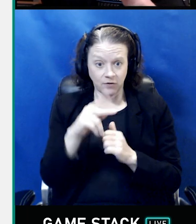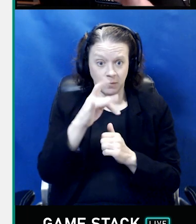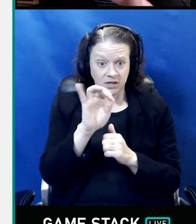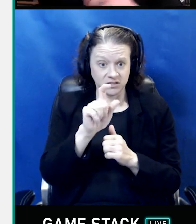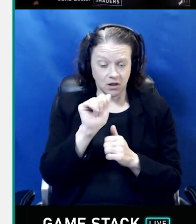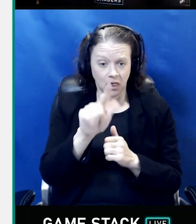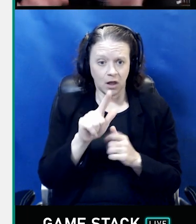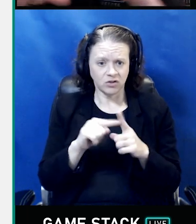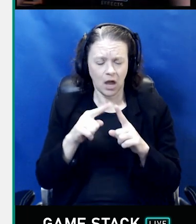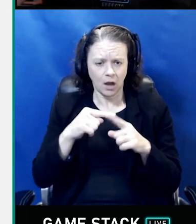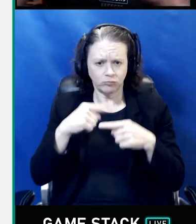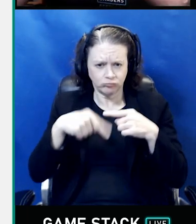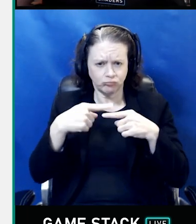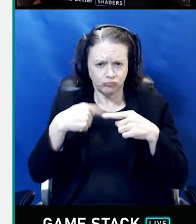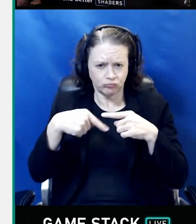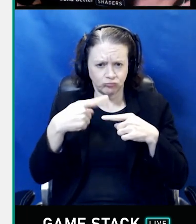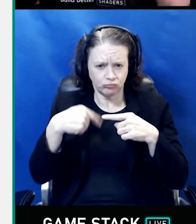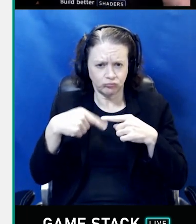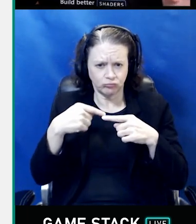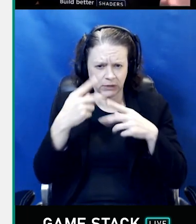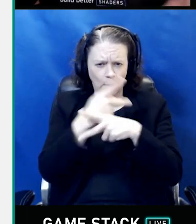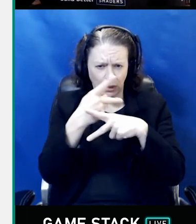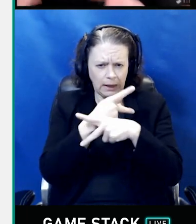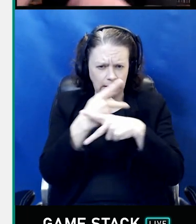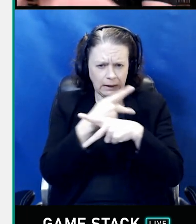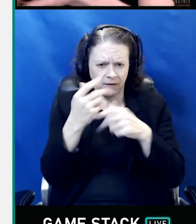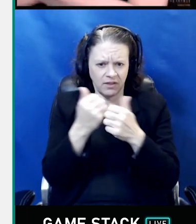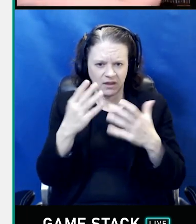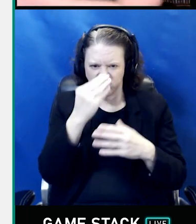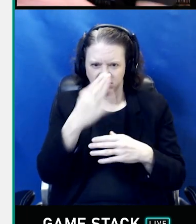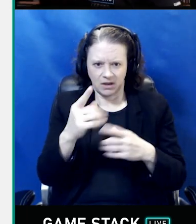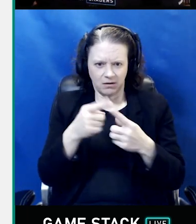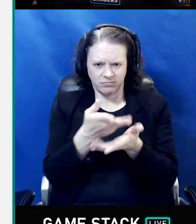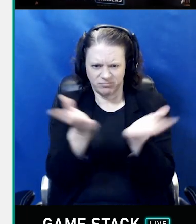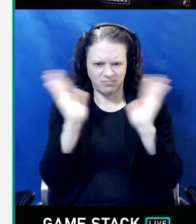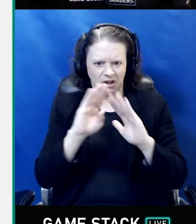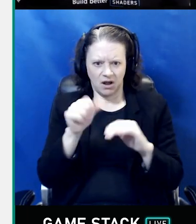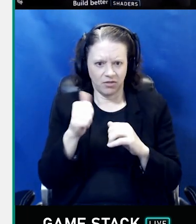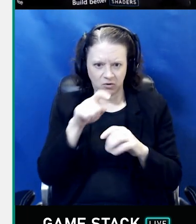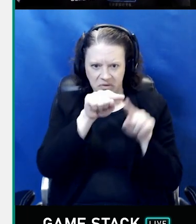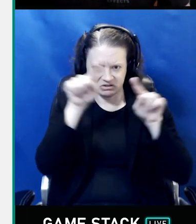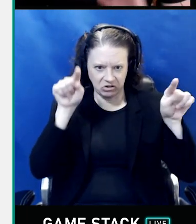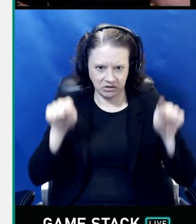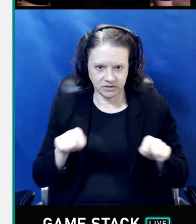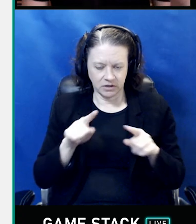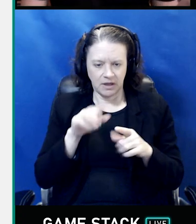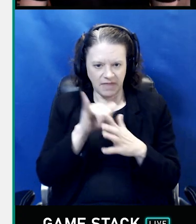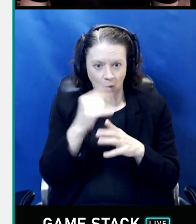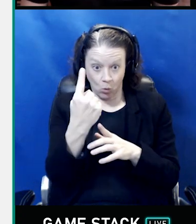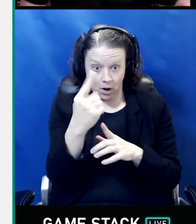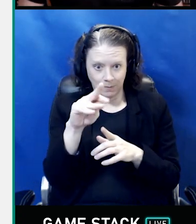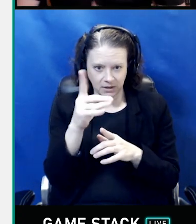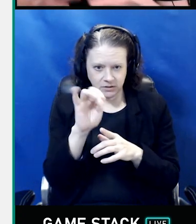calculating everything, doesn't really care about what the other pixels are doing. It's got its data and it's going and doing its thing.